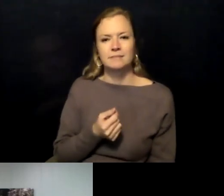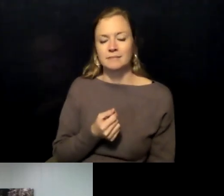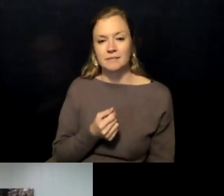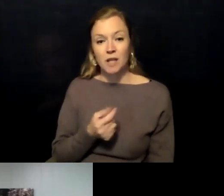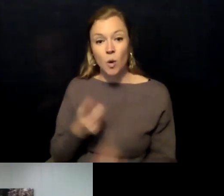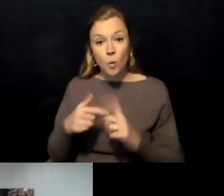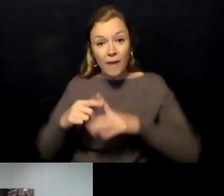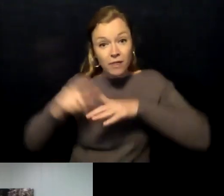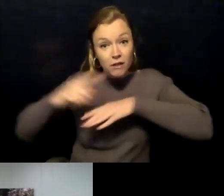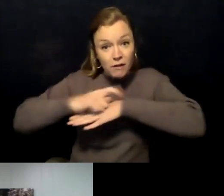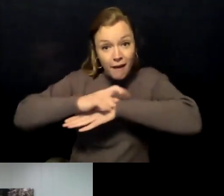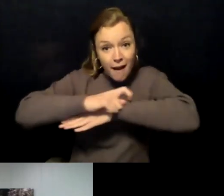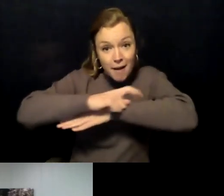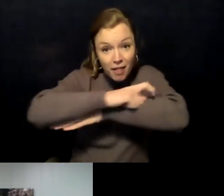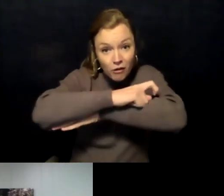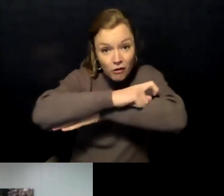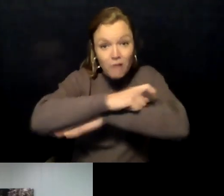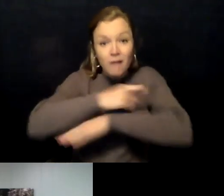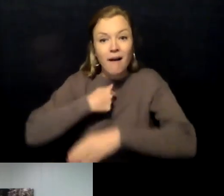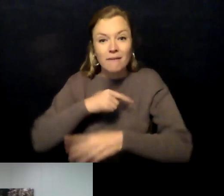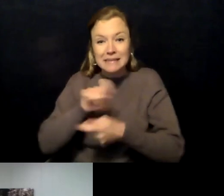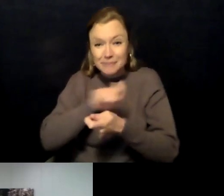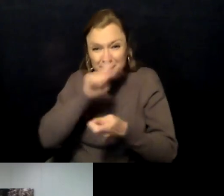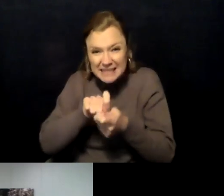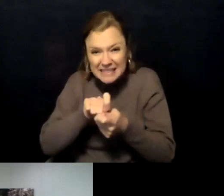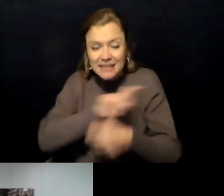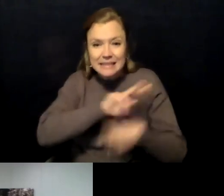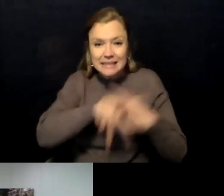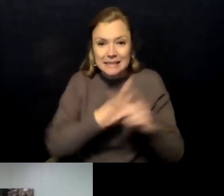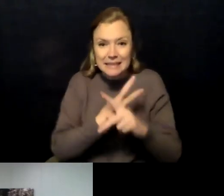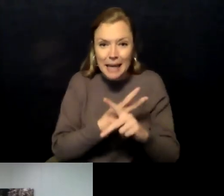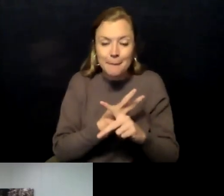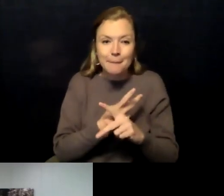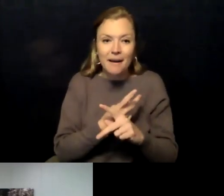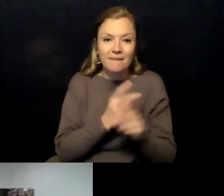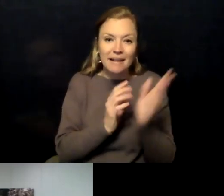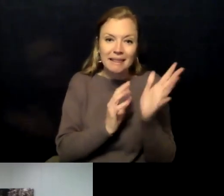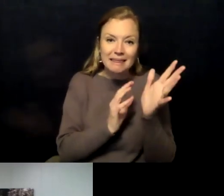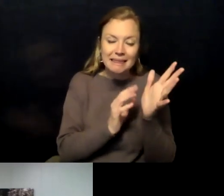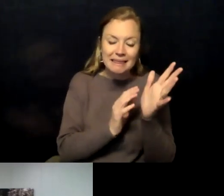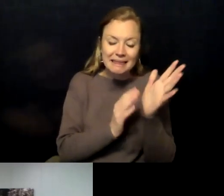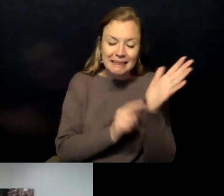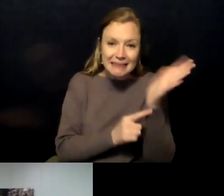they're flowers they have different- possibly different flowers that they